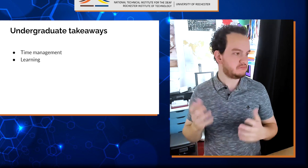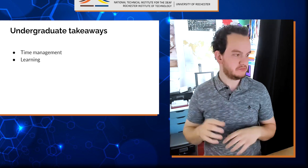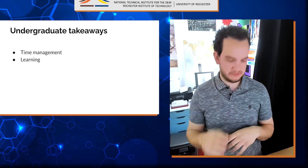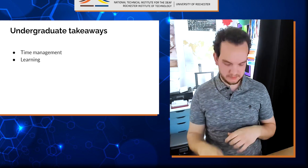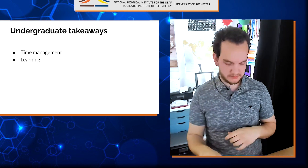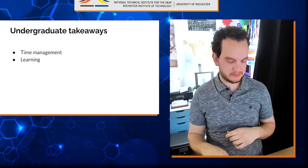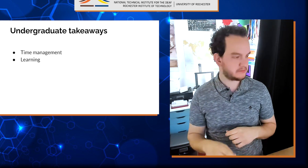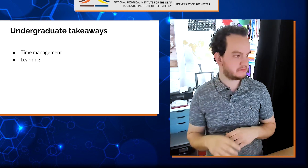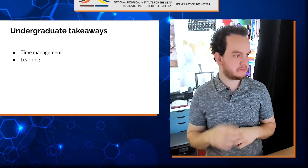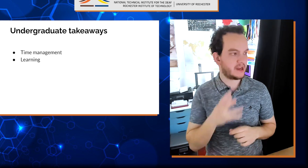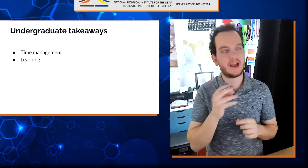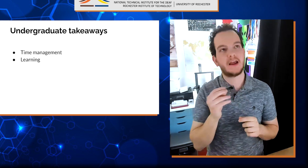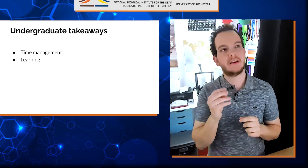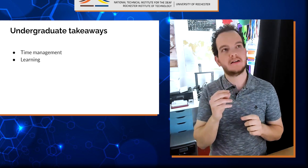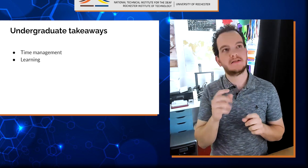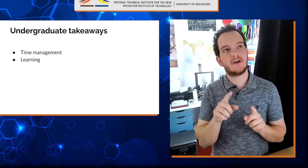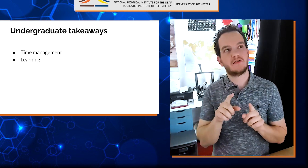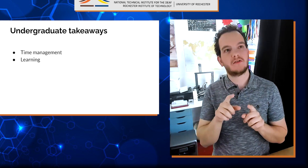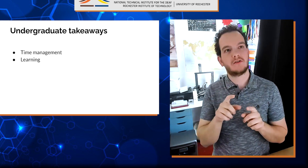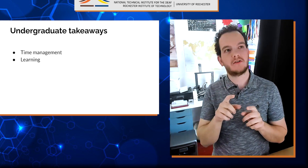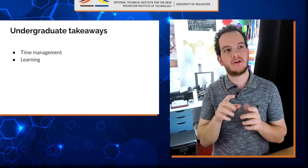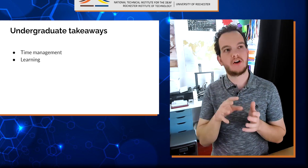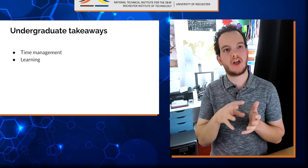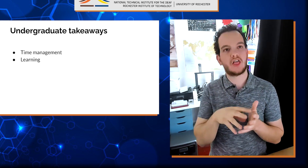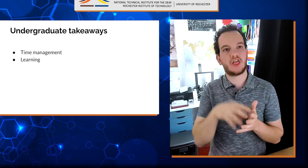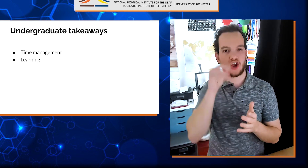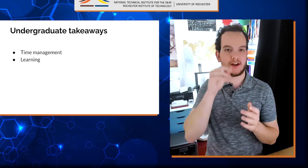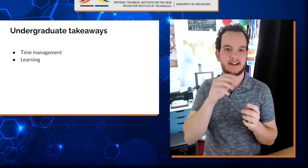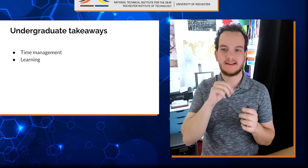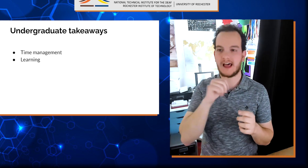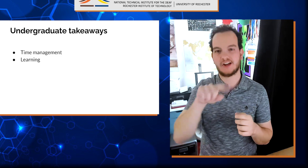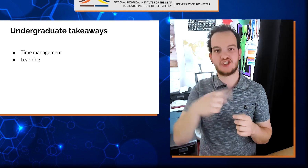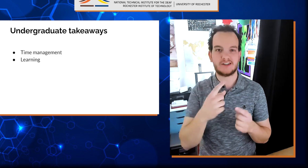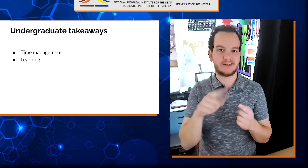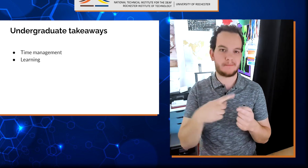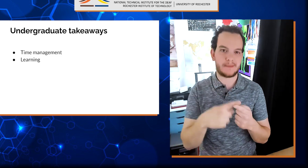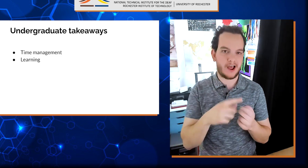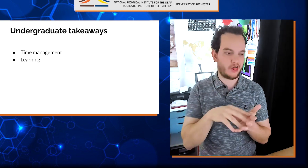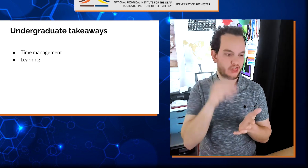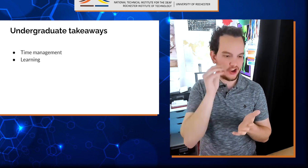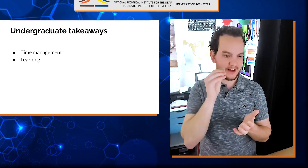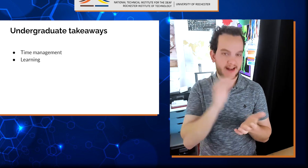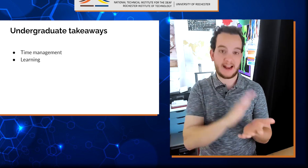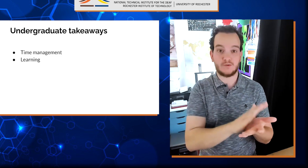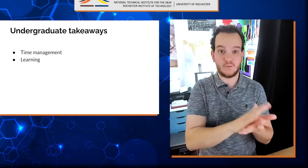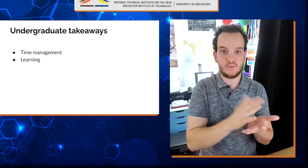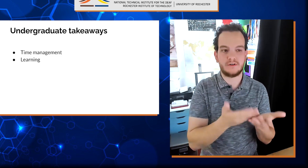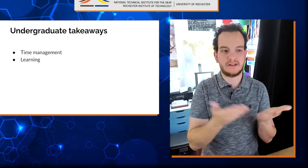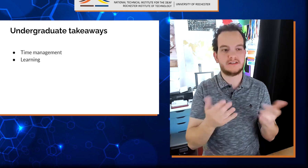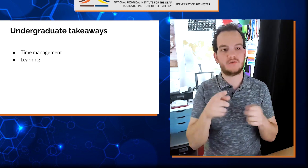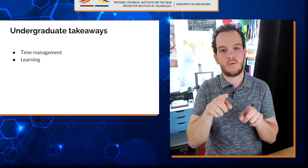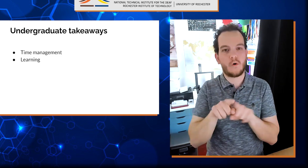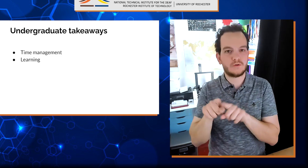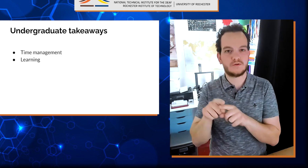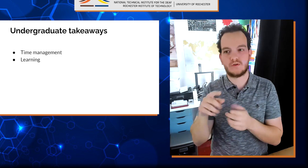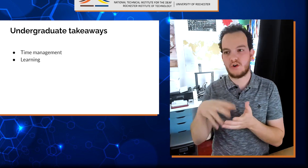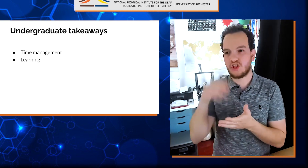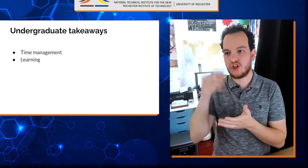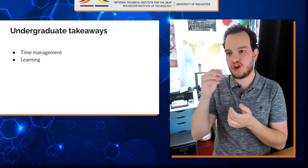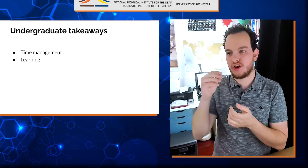what you want to about it. And that's what I got to do in my Ph.D. time. But during my undergraduate studies,